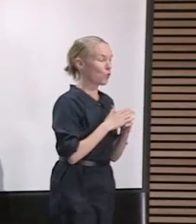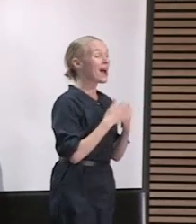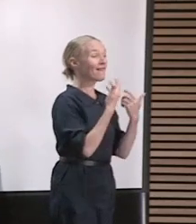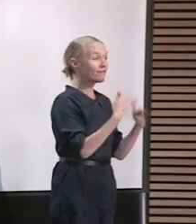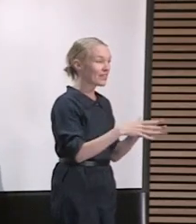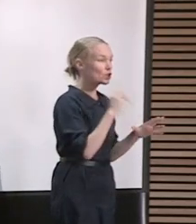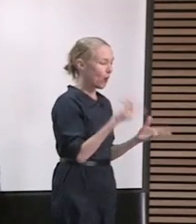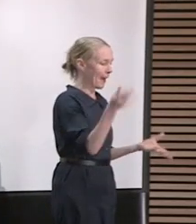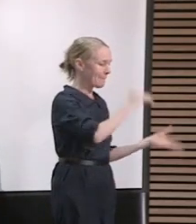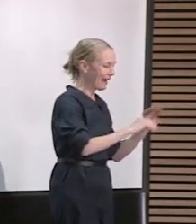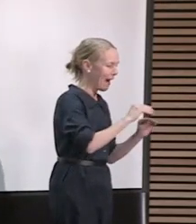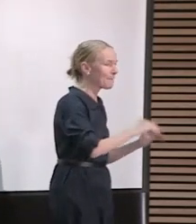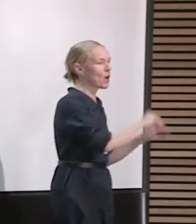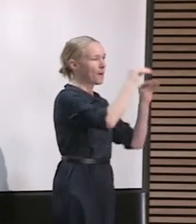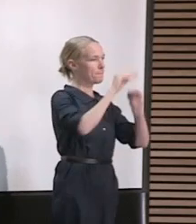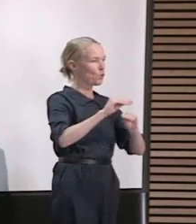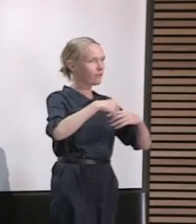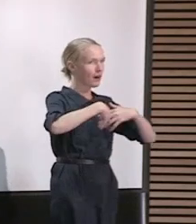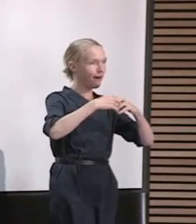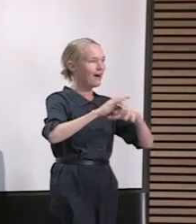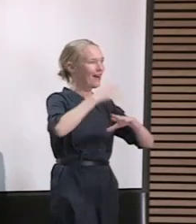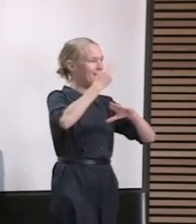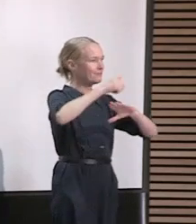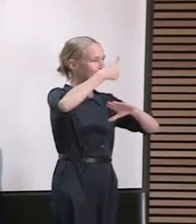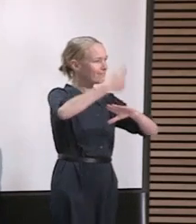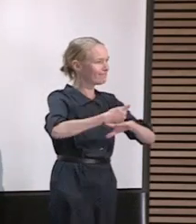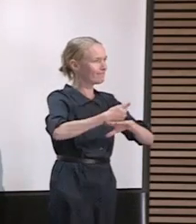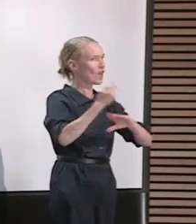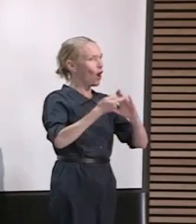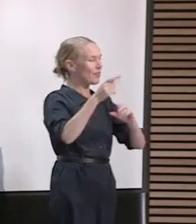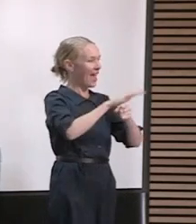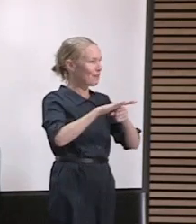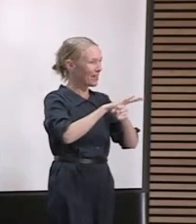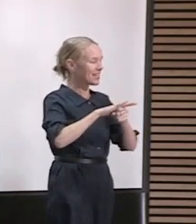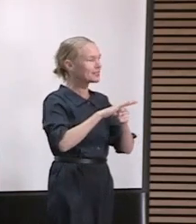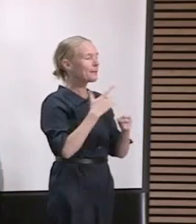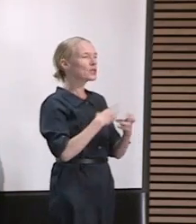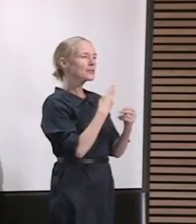and the DHB will move around the region to make sure those populations - particularly the